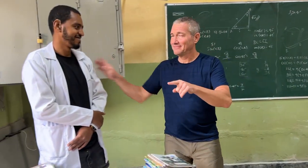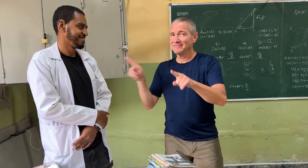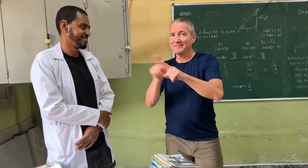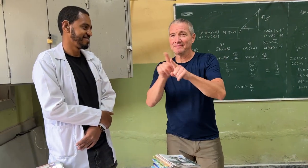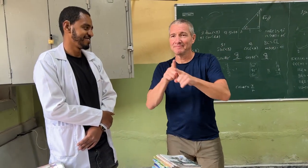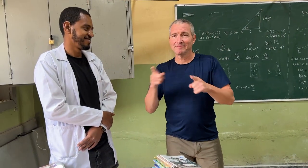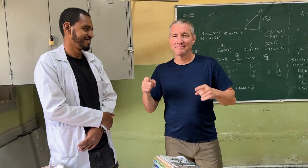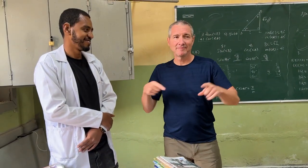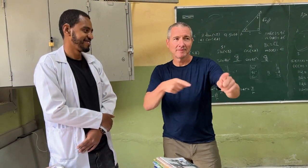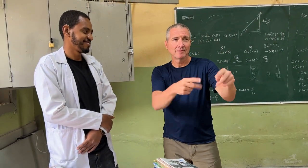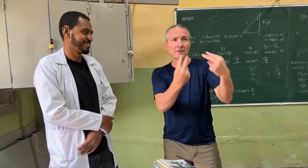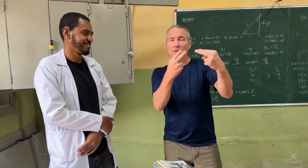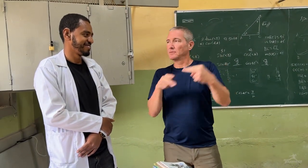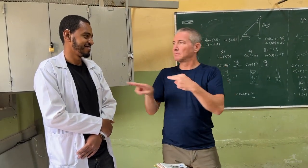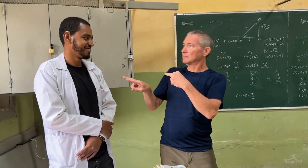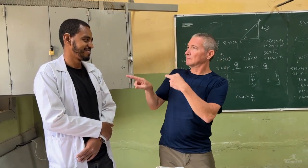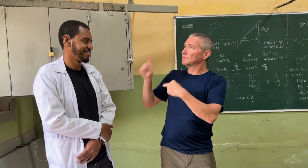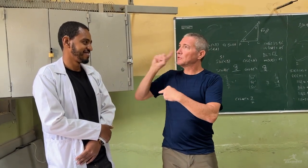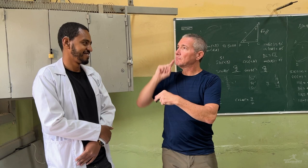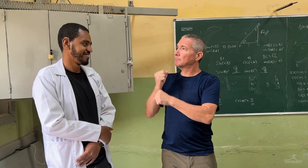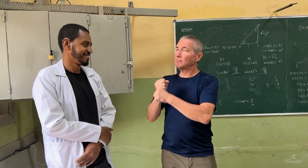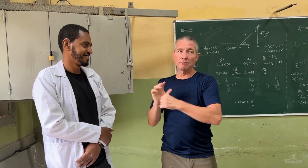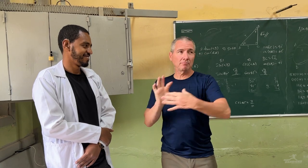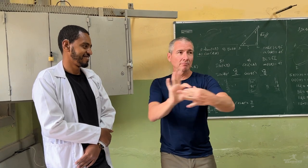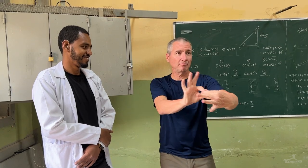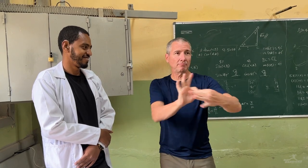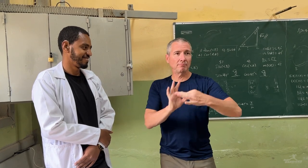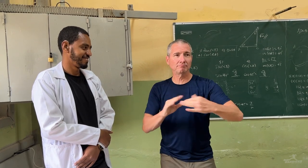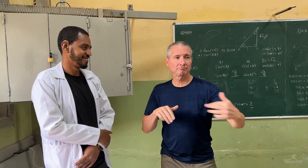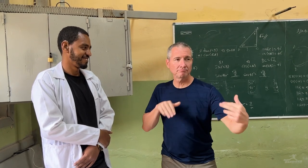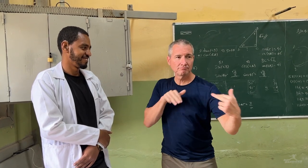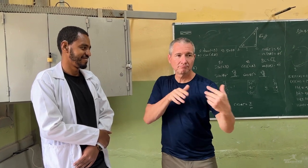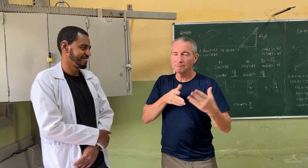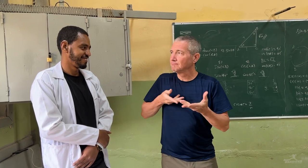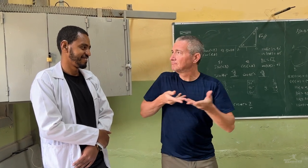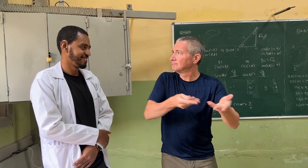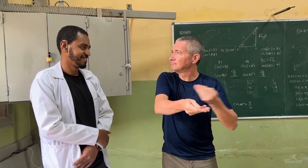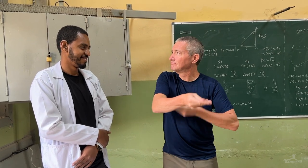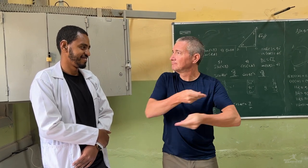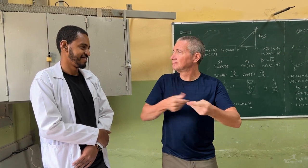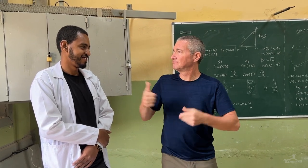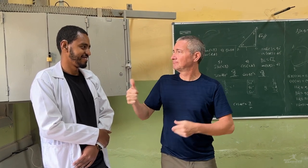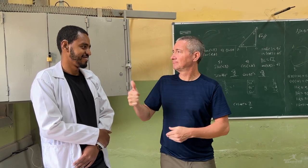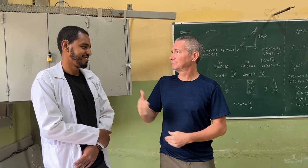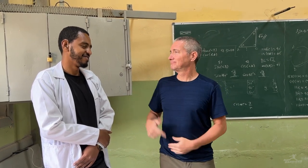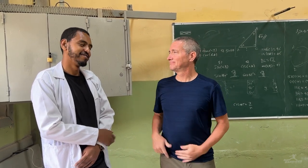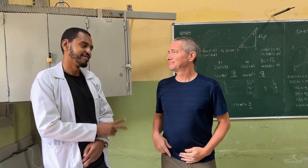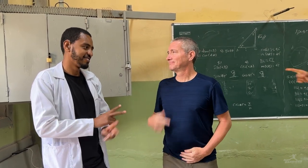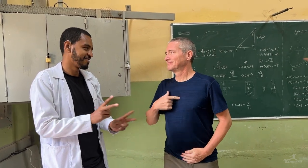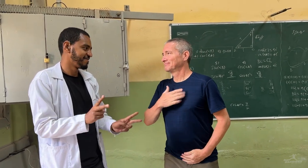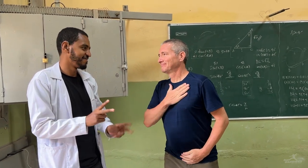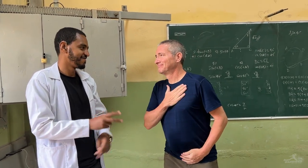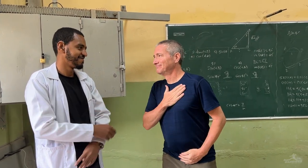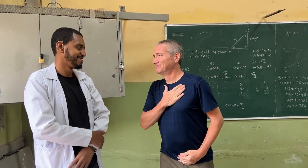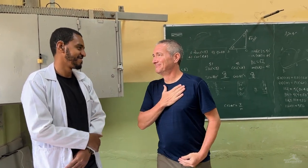Also, the students can relate to you, you serve as a role model. Indeed!